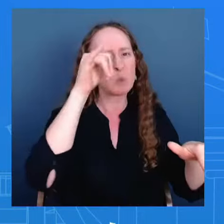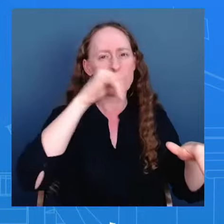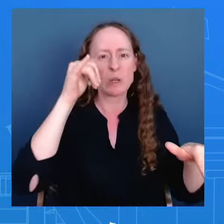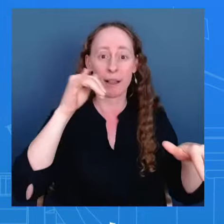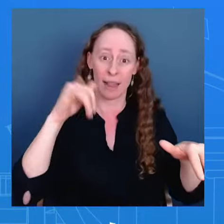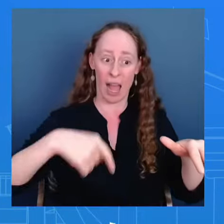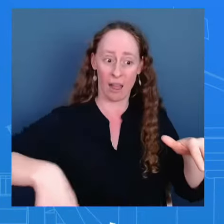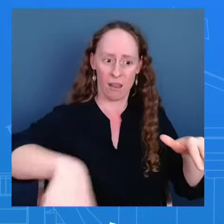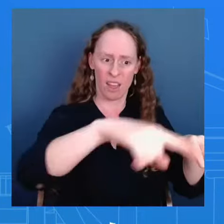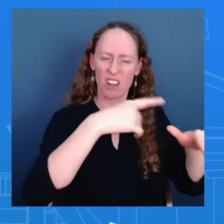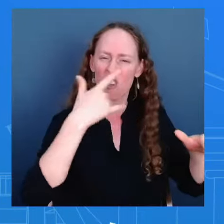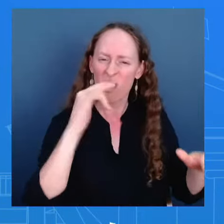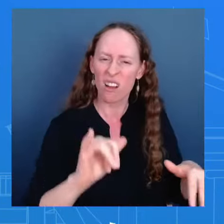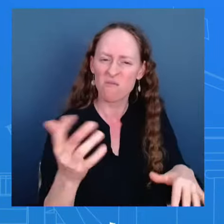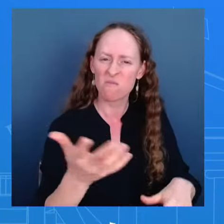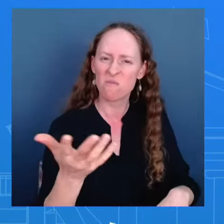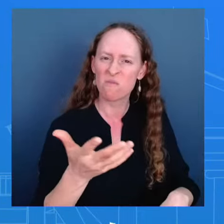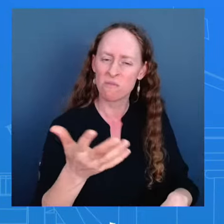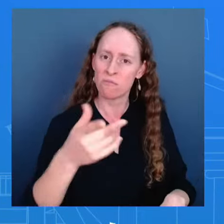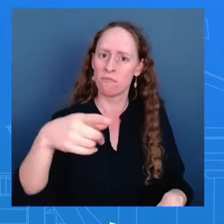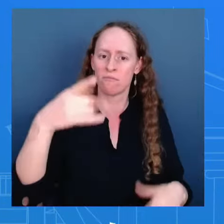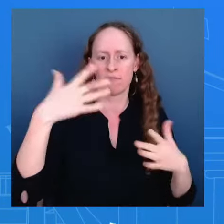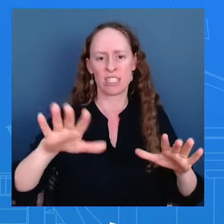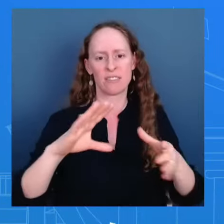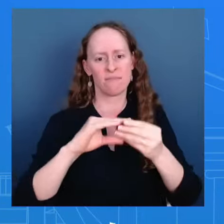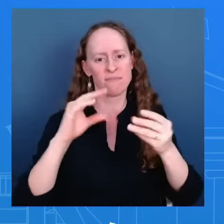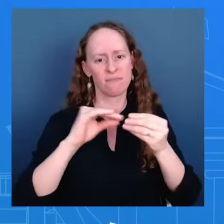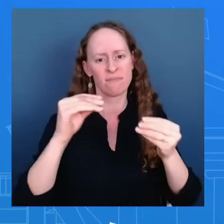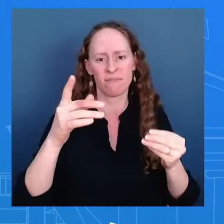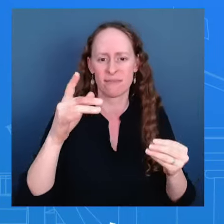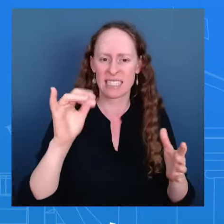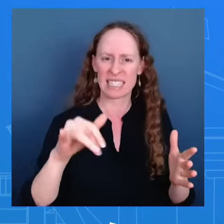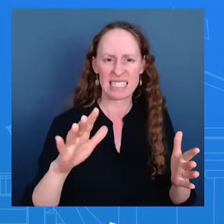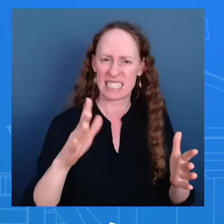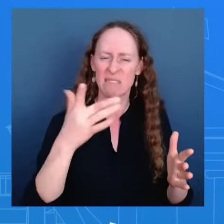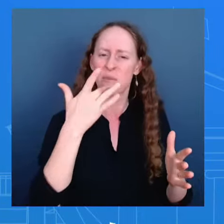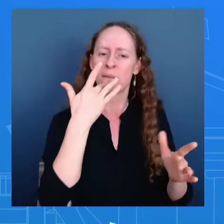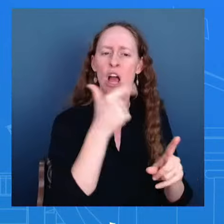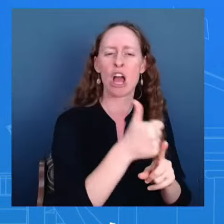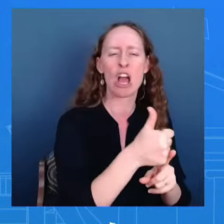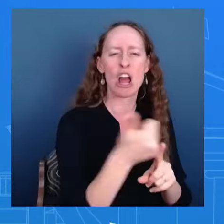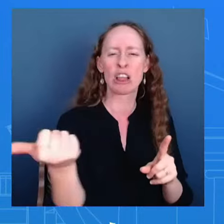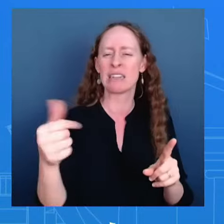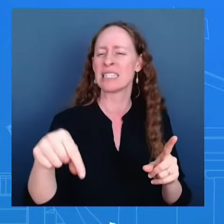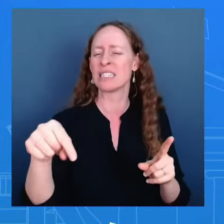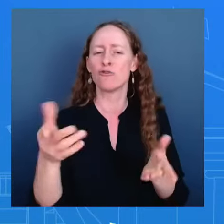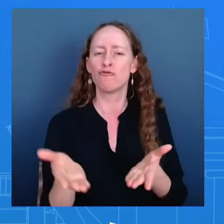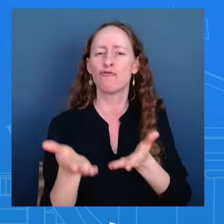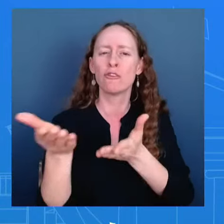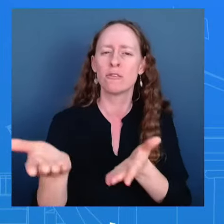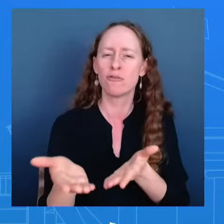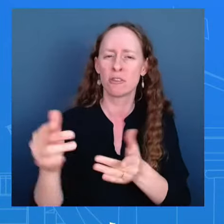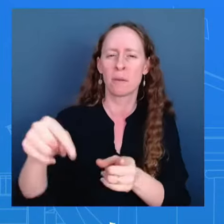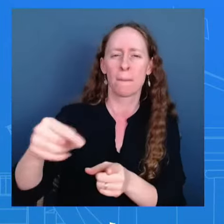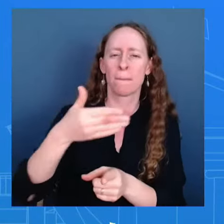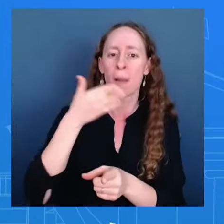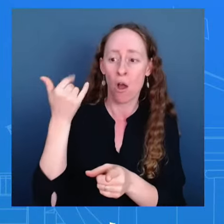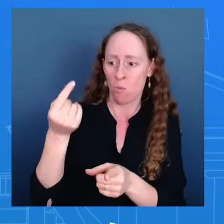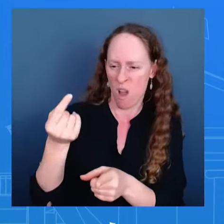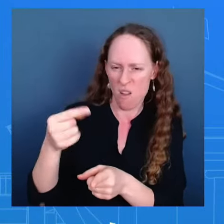to see in terms of alternatives to that major ground operation. Were these strikes part of those alternatives? Mr. Kirby: Some of the alternatives…